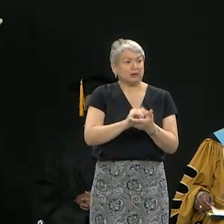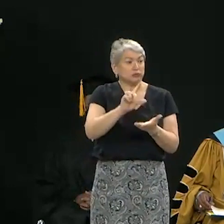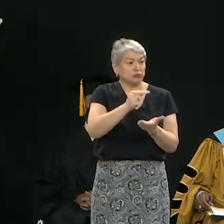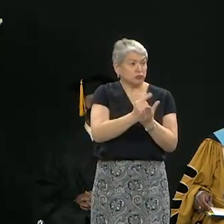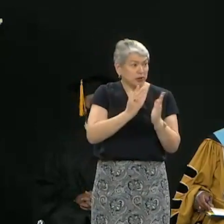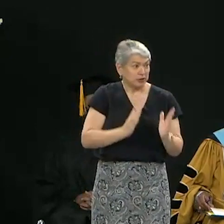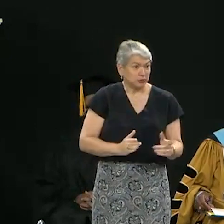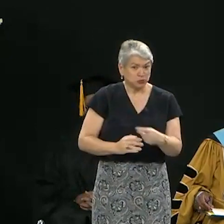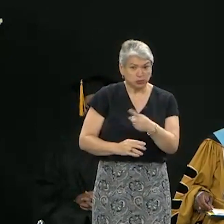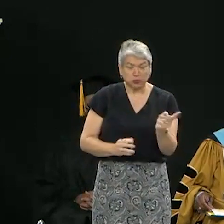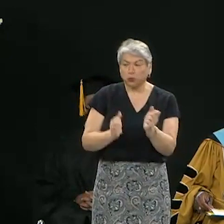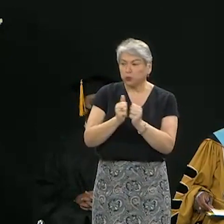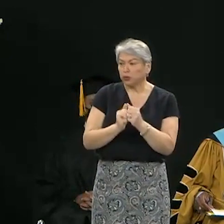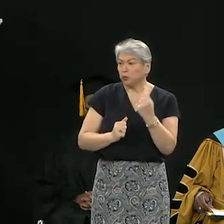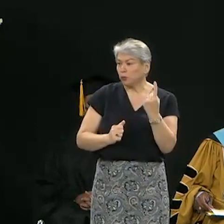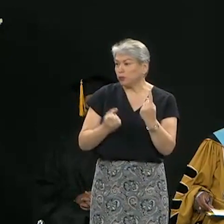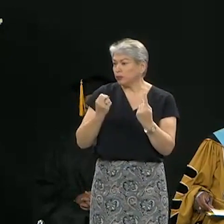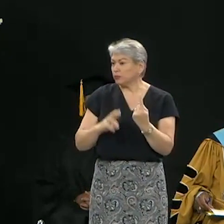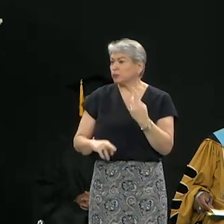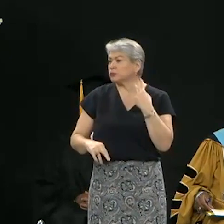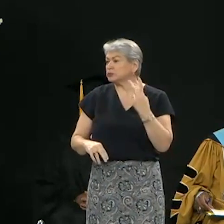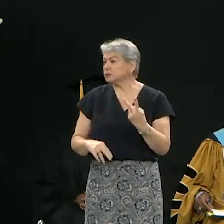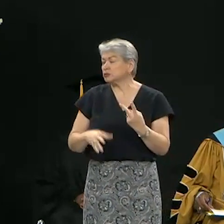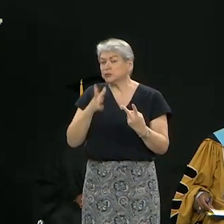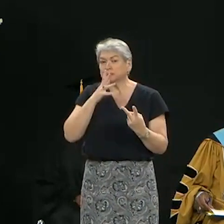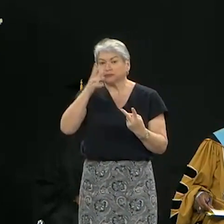with at least one parent who is a Southern Miss graduate.